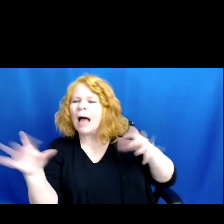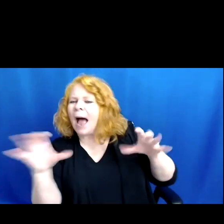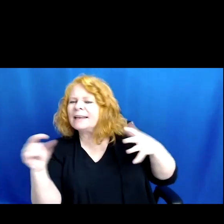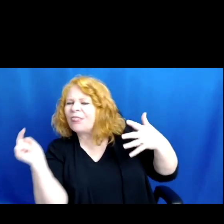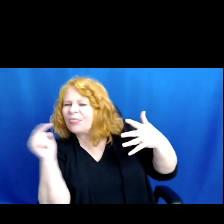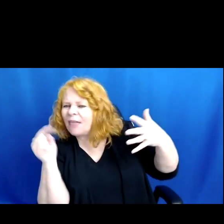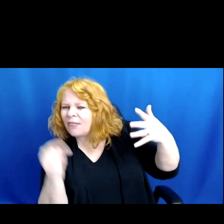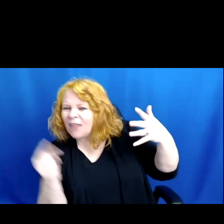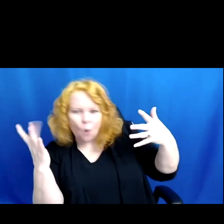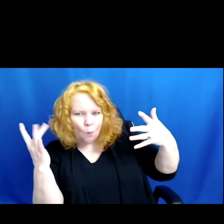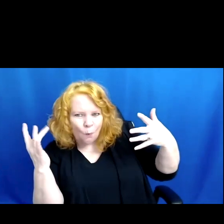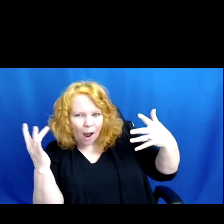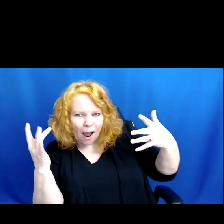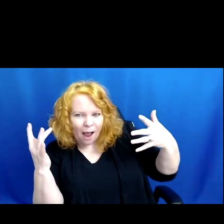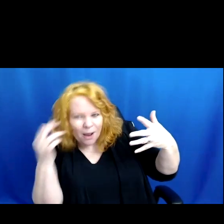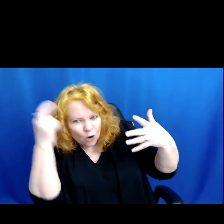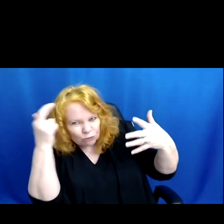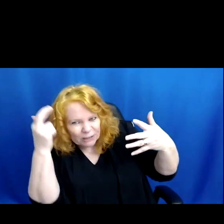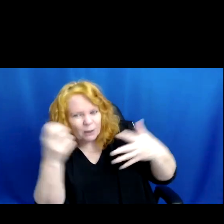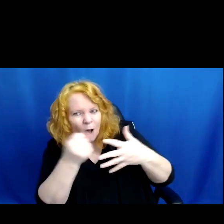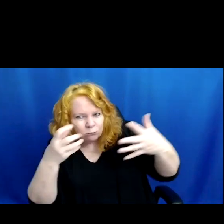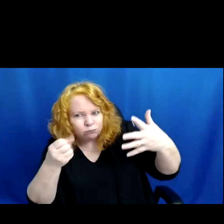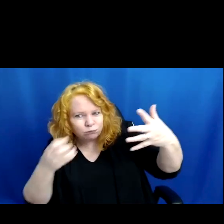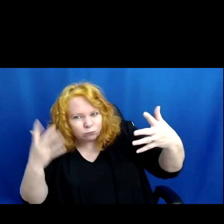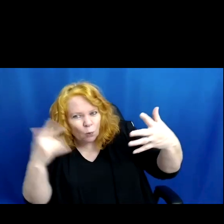What’s the reasons behind what I am doing.